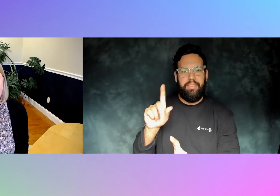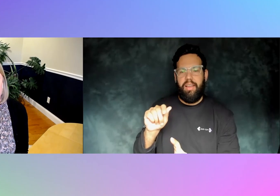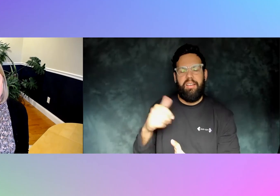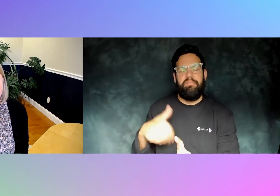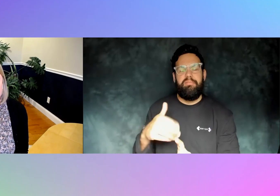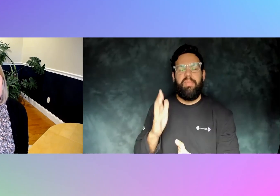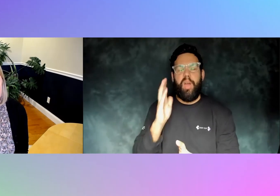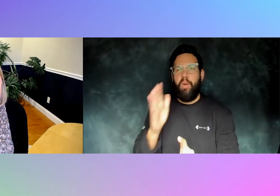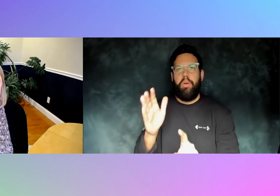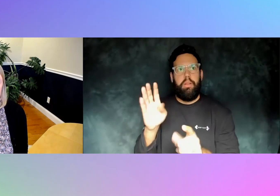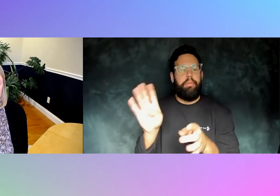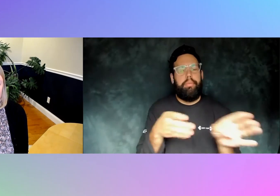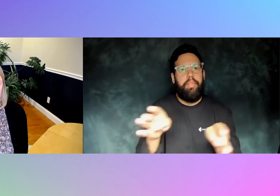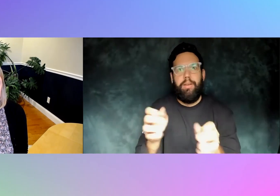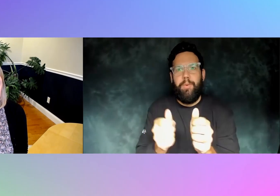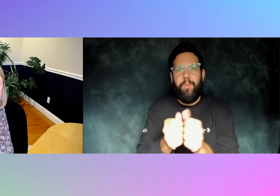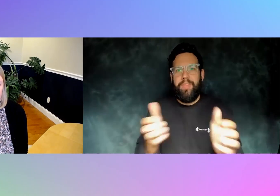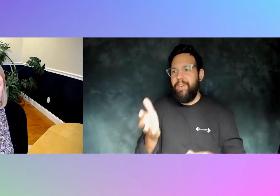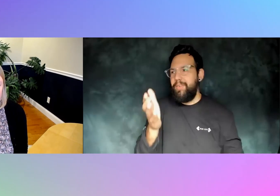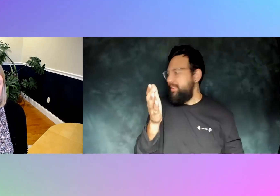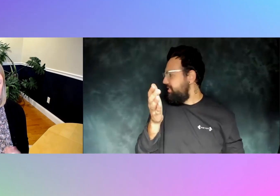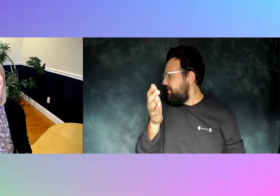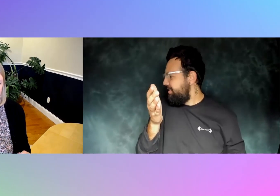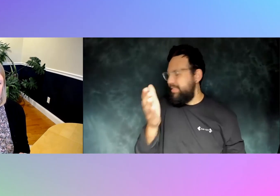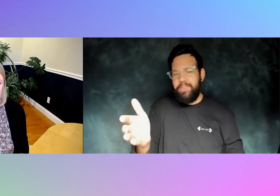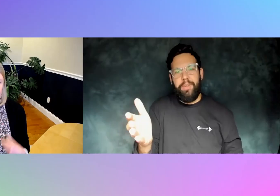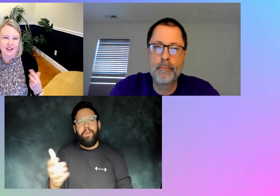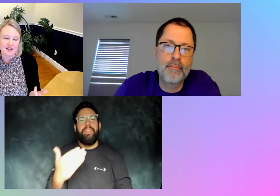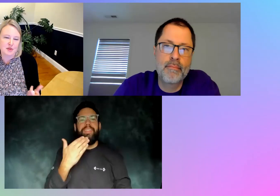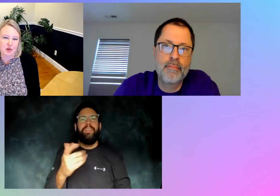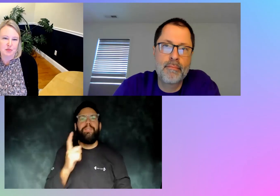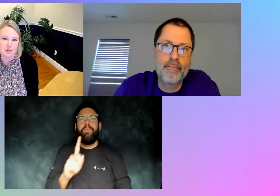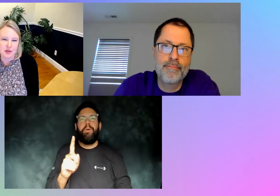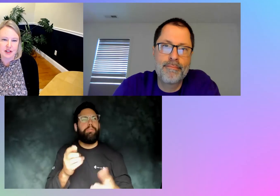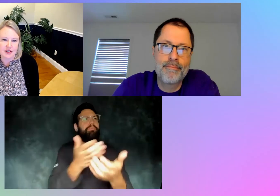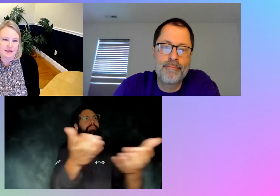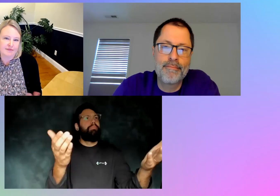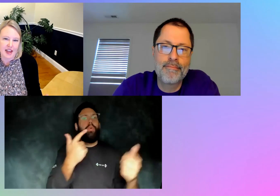WCAG that if you're going to be asking for this particular information, they need to be linked to this attribute or